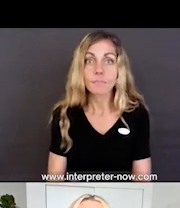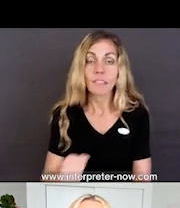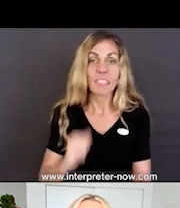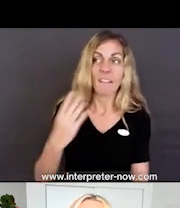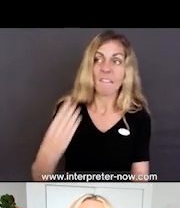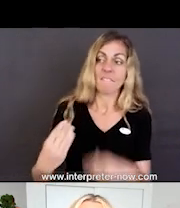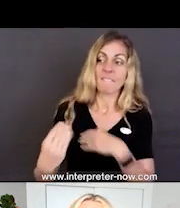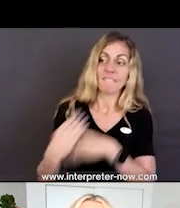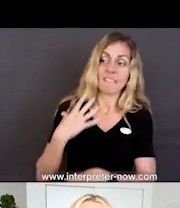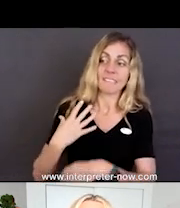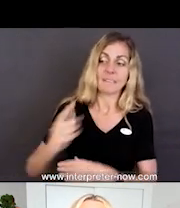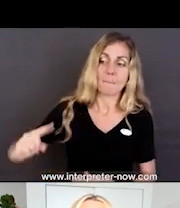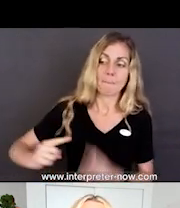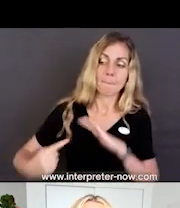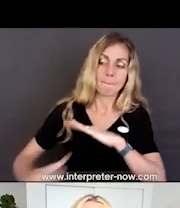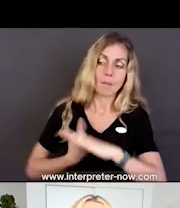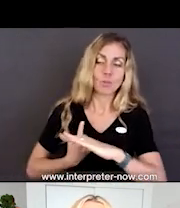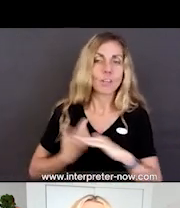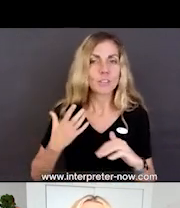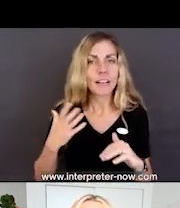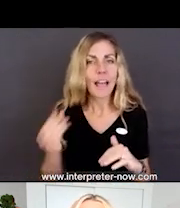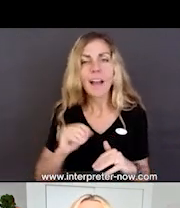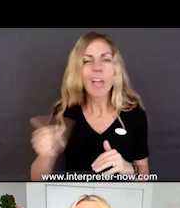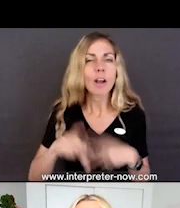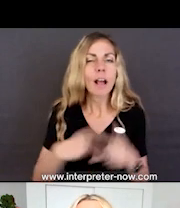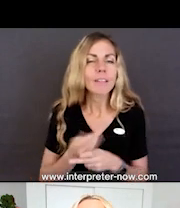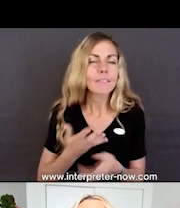The effects of microaggressions and other forms of exclusion can present as a lack of